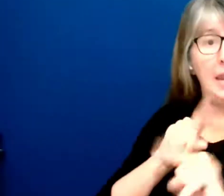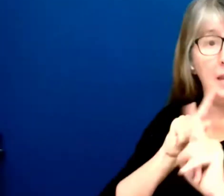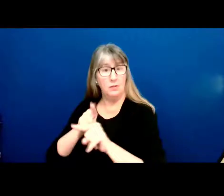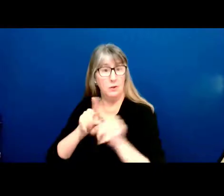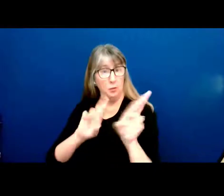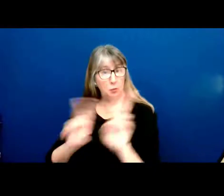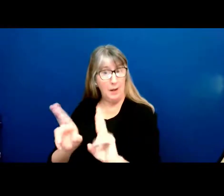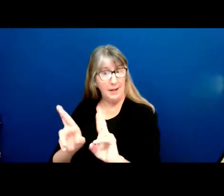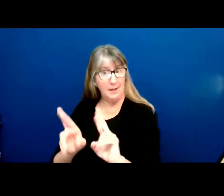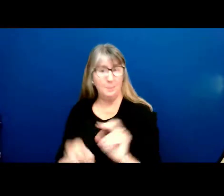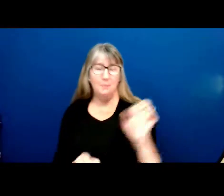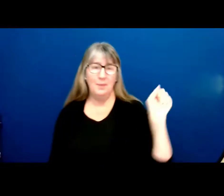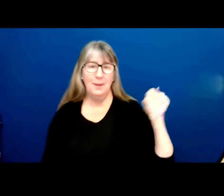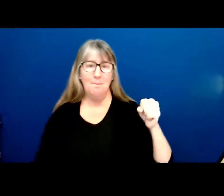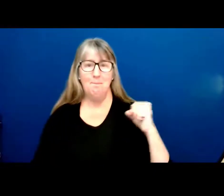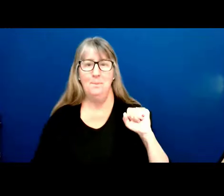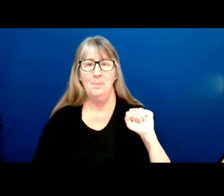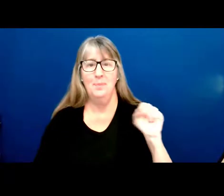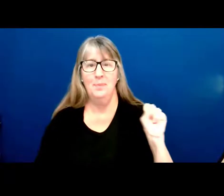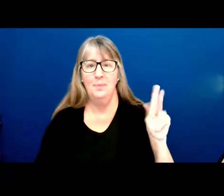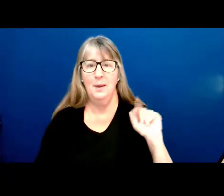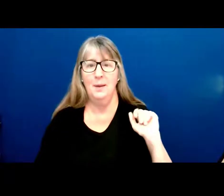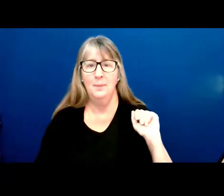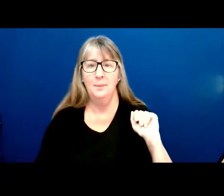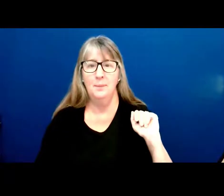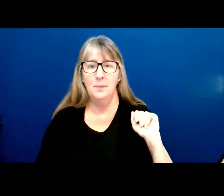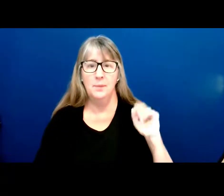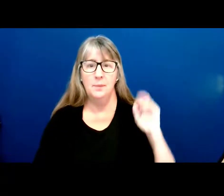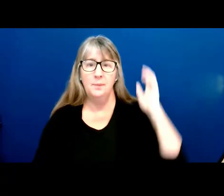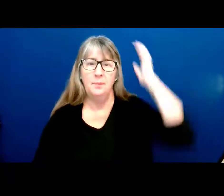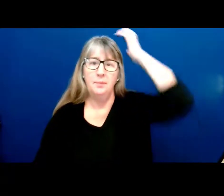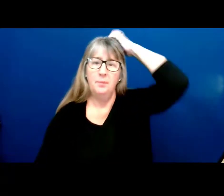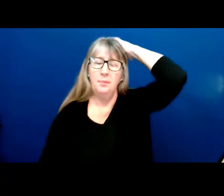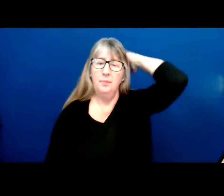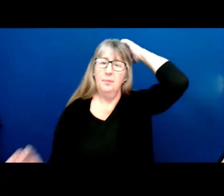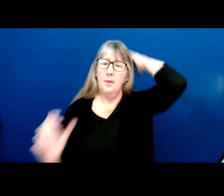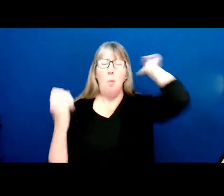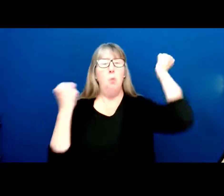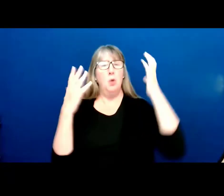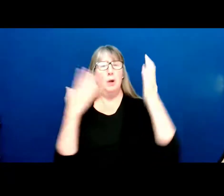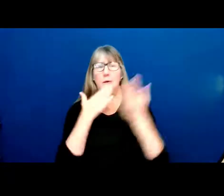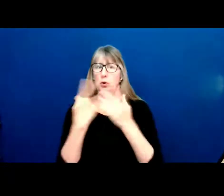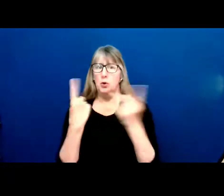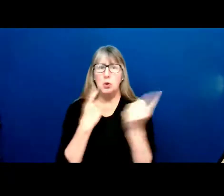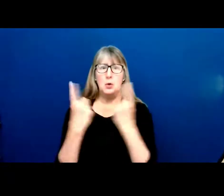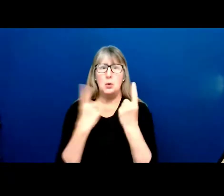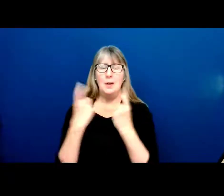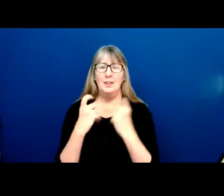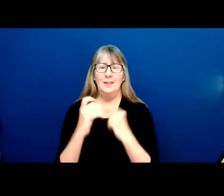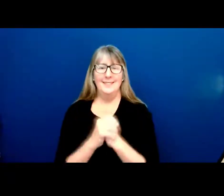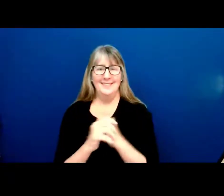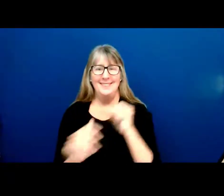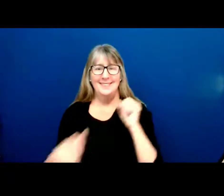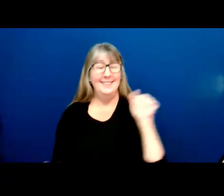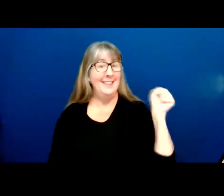Kathy Hancock: Yup. Diane Dean: Okay. Kathy Hancock: I am. Diane Dean: Lots of good ones. Kathy Hancock: Yeah. Diane Dean: The first one.